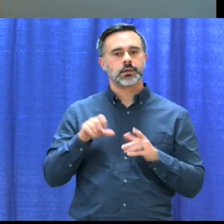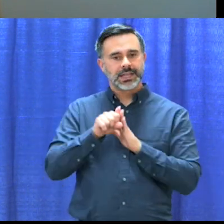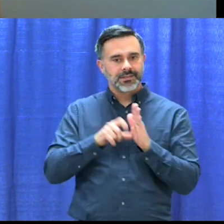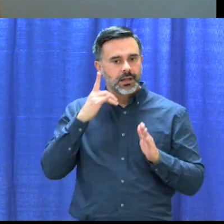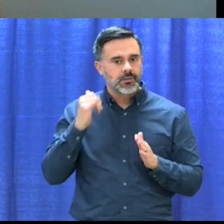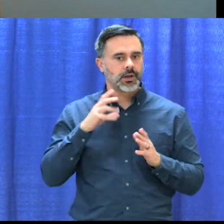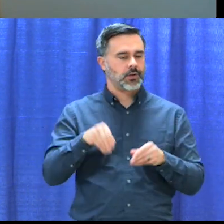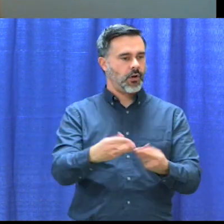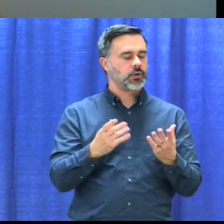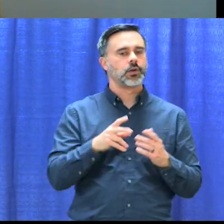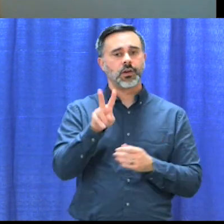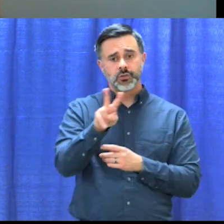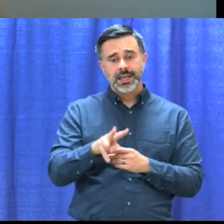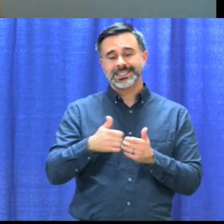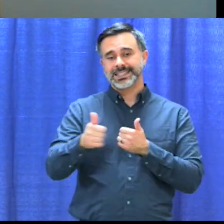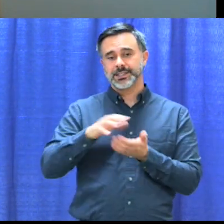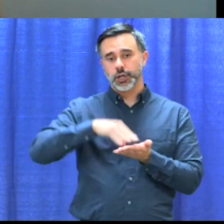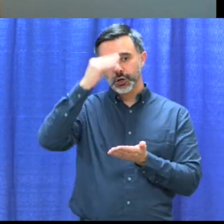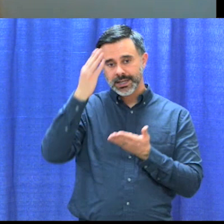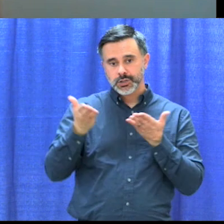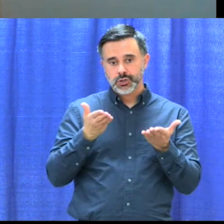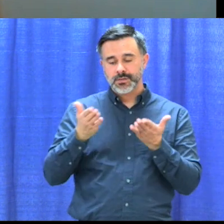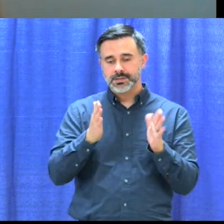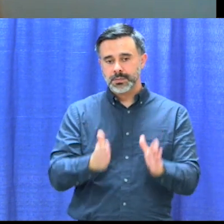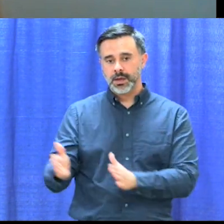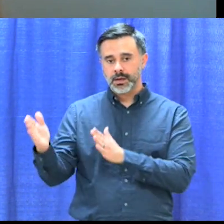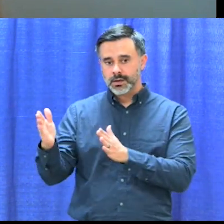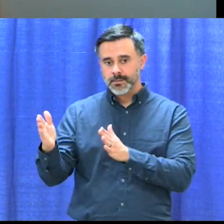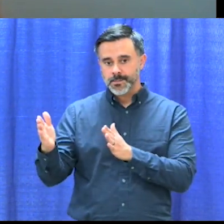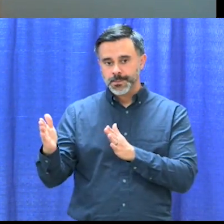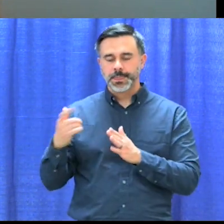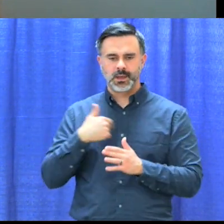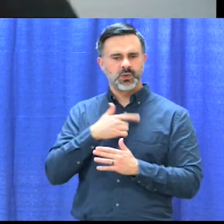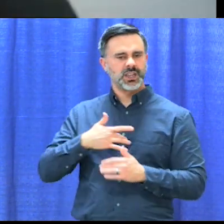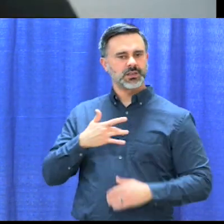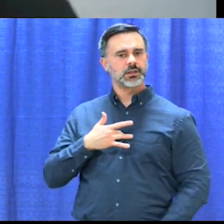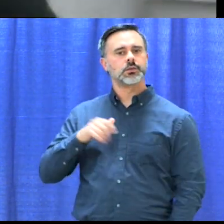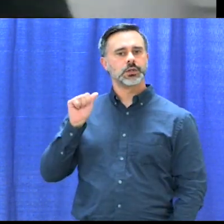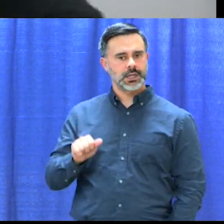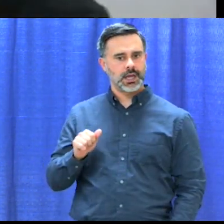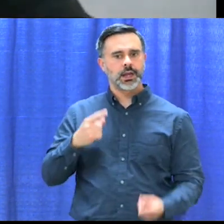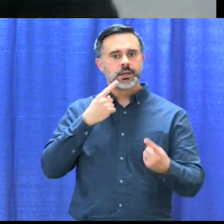Verizon distance learning service plan we believe we can achieve a greater step towards